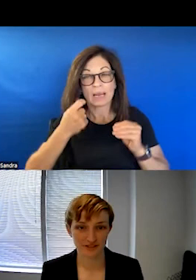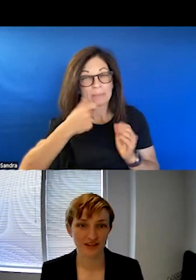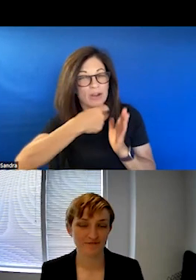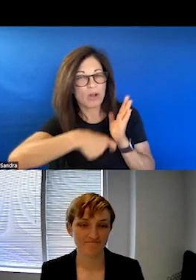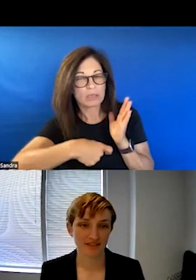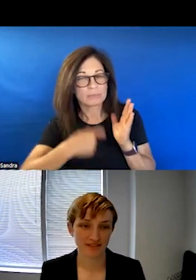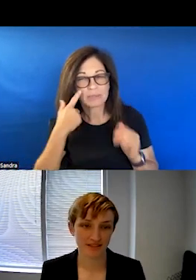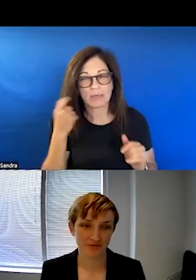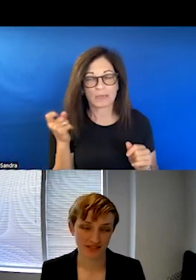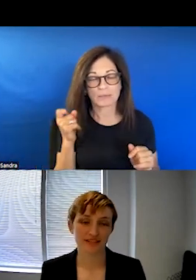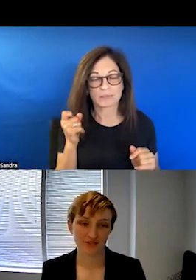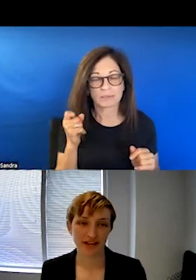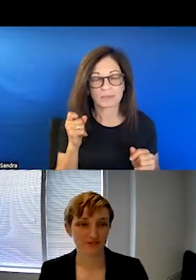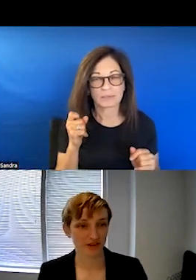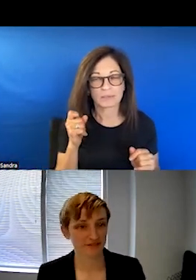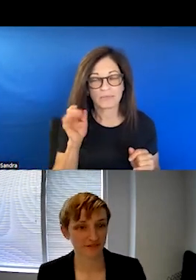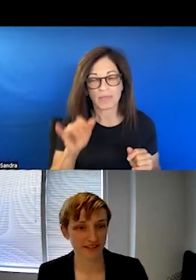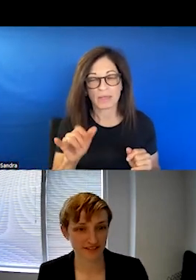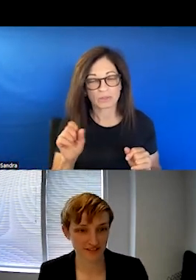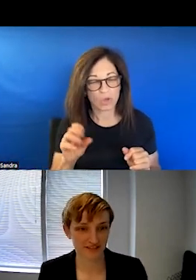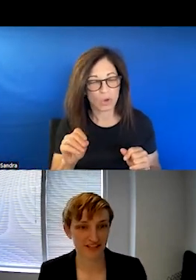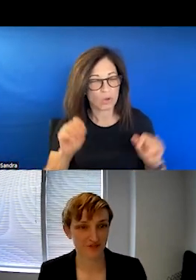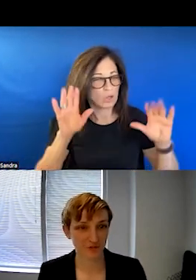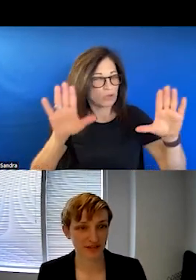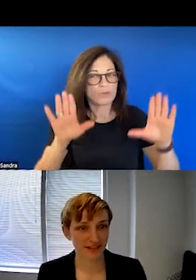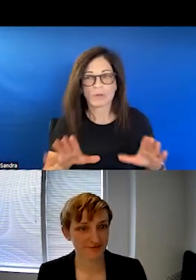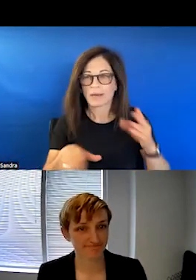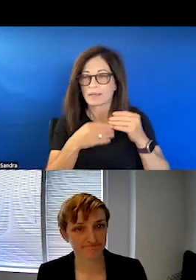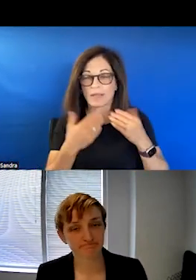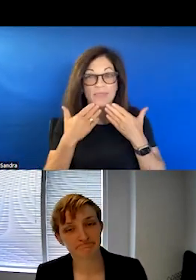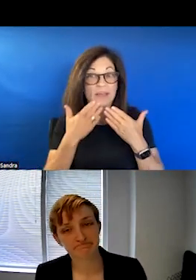YOU ARE, WITH THAT, YEAH, GREAT, GREAT ADDITION. THANK YOU FOR POINTING THAT OUT.